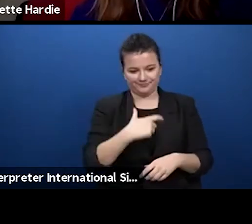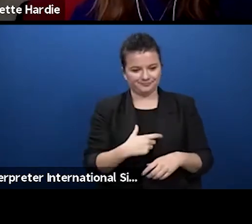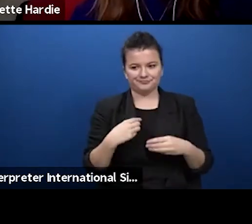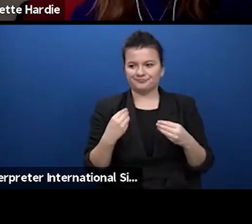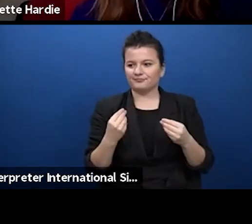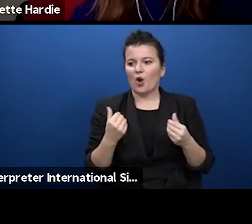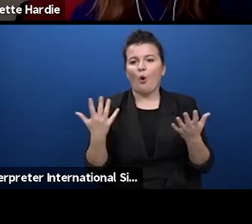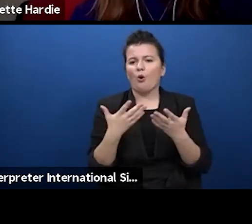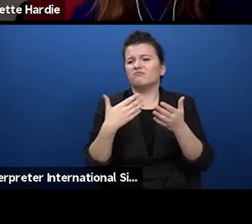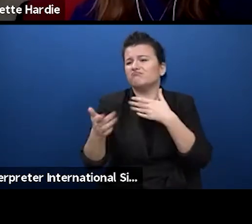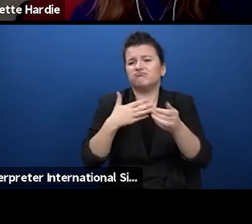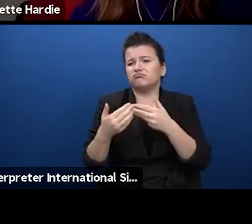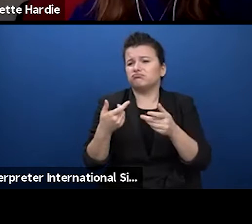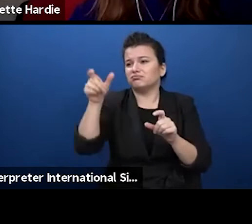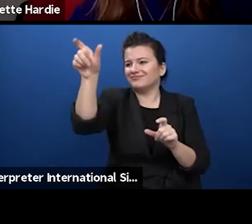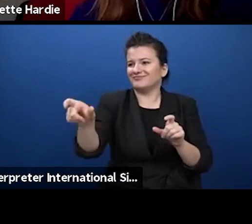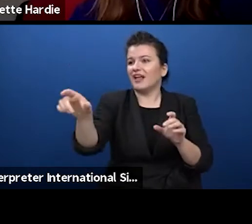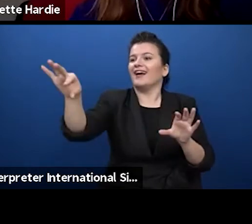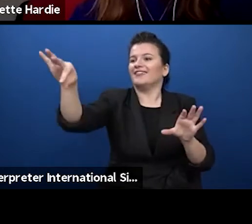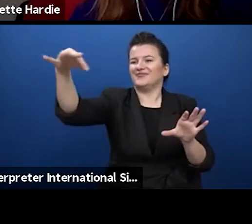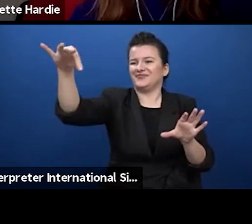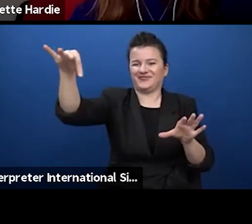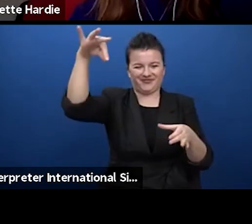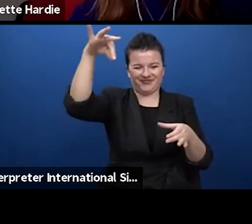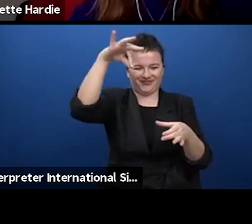sort of like the flag of inclusion you know, so then you're like you know you're, you are